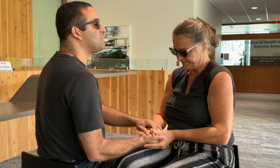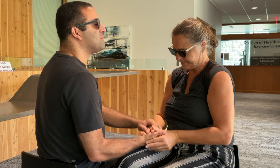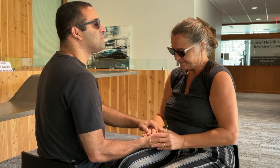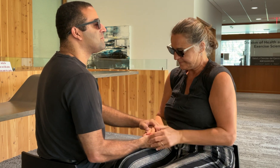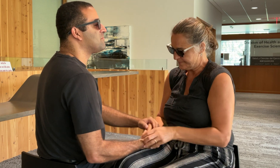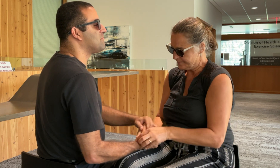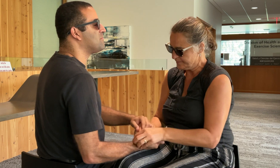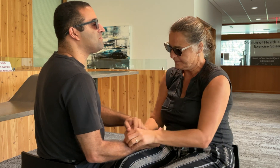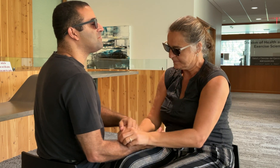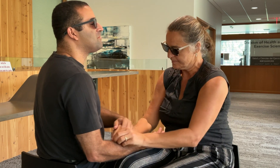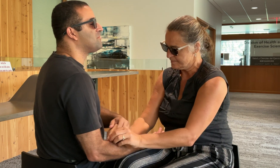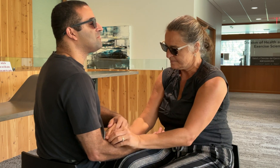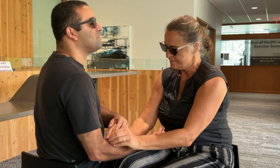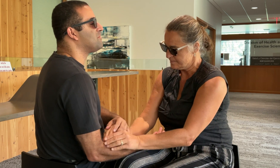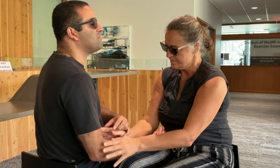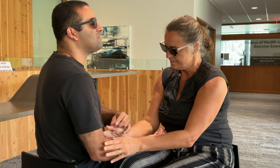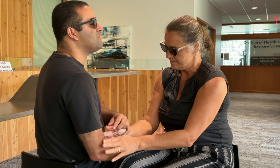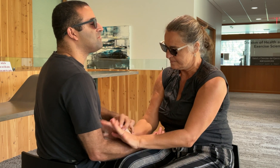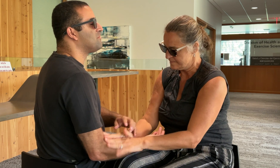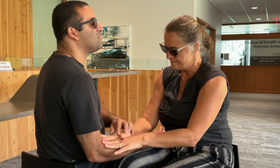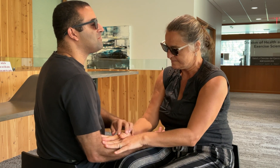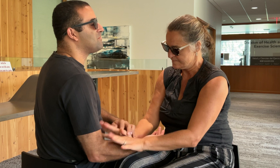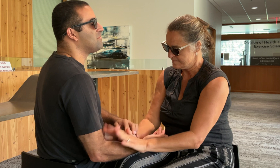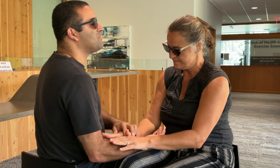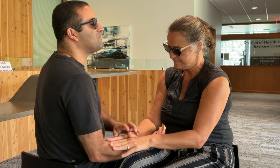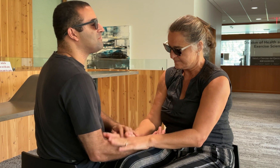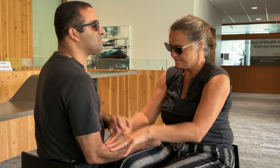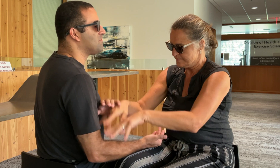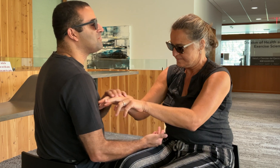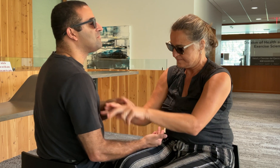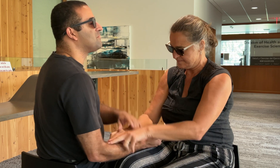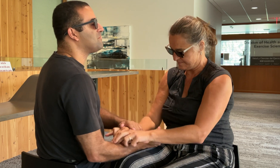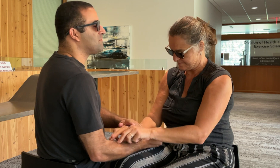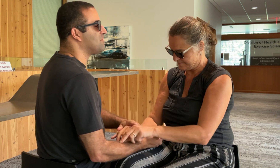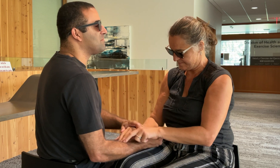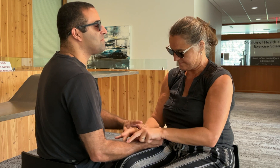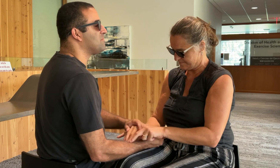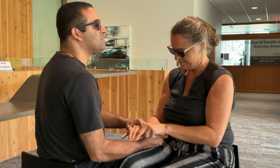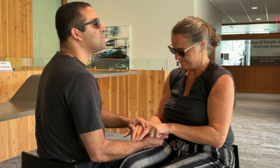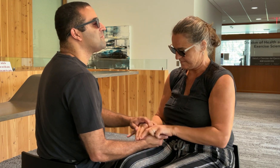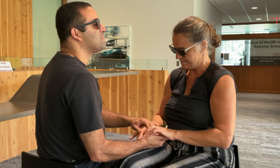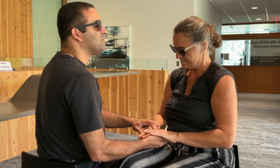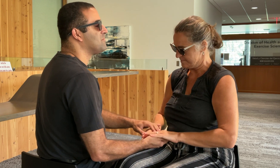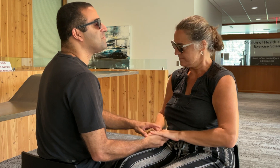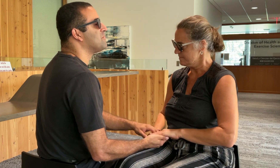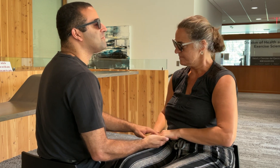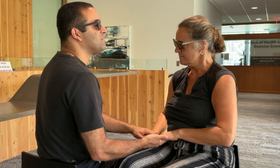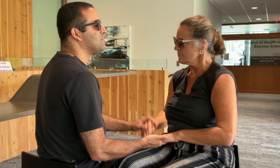and show the feeling of returning the shell to the spot and the two people walking away. To end the story, I again show the waves